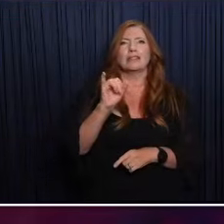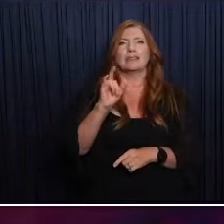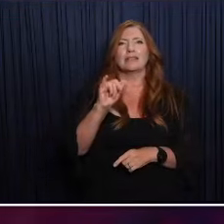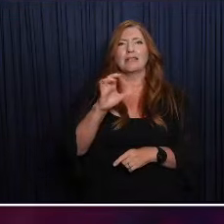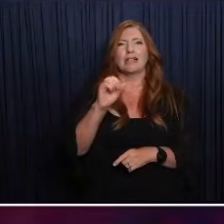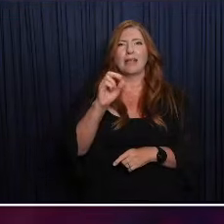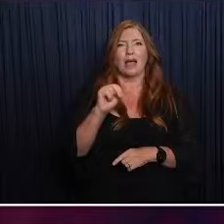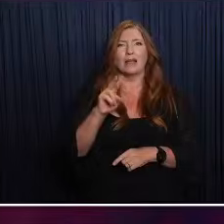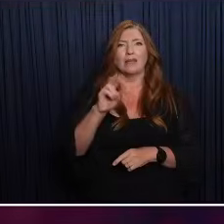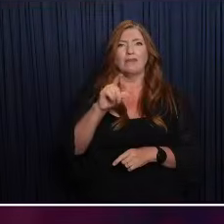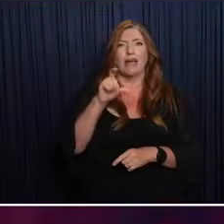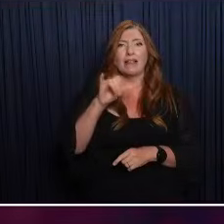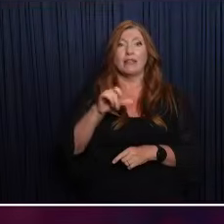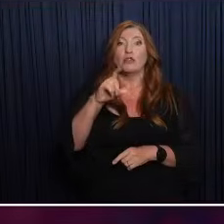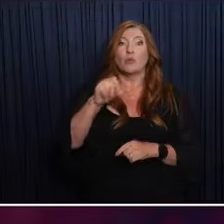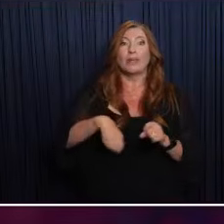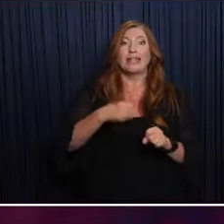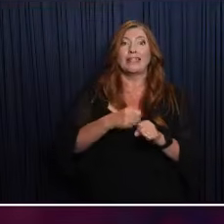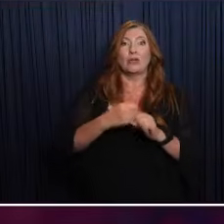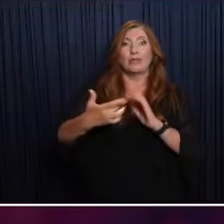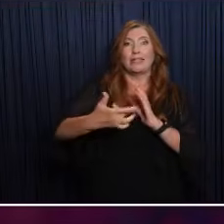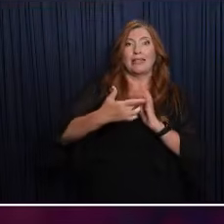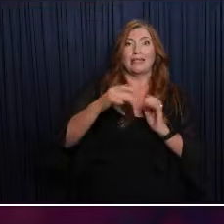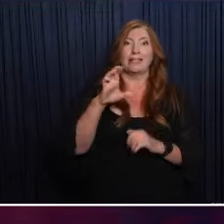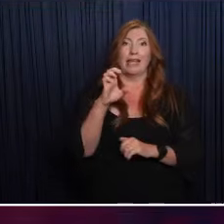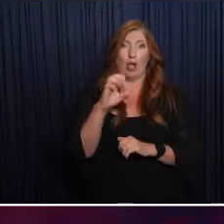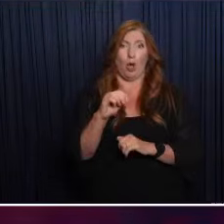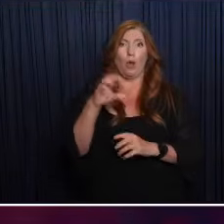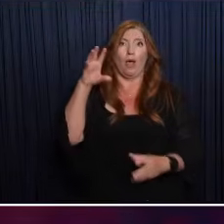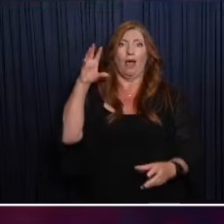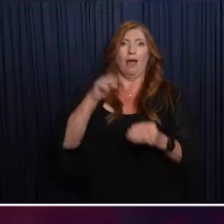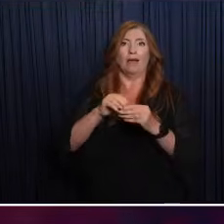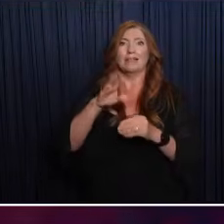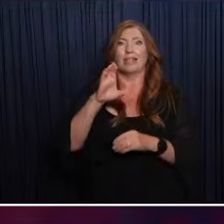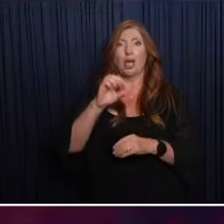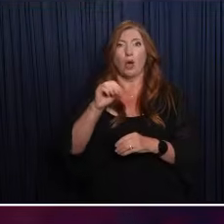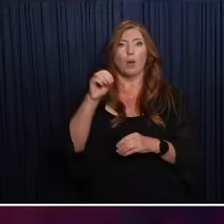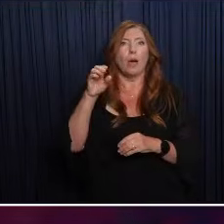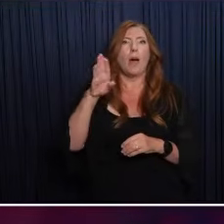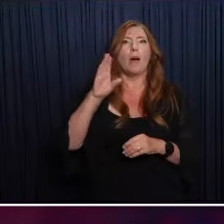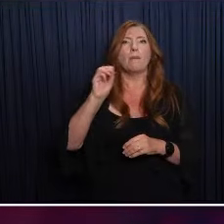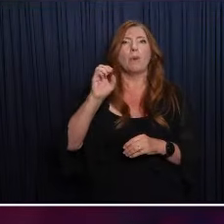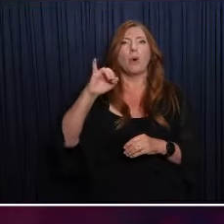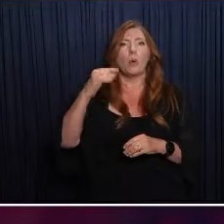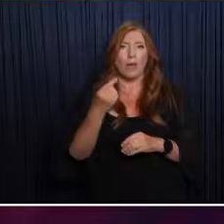ULTIMATELY LEADING ME TO A TECH CAREER IN SILICON VALLEY WHERE I